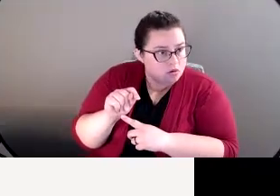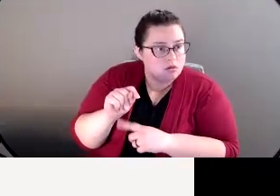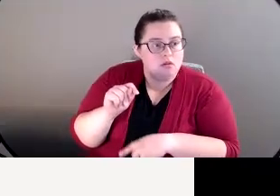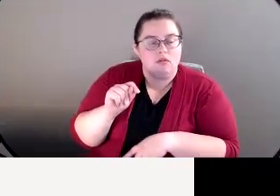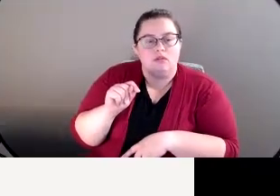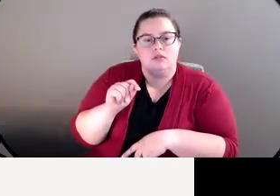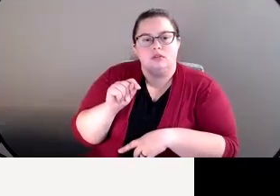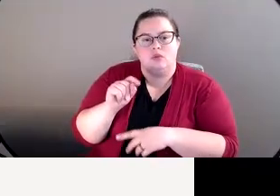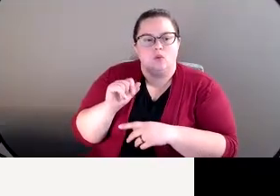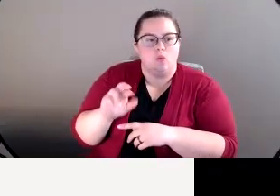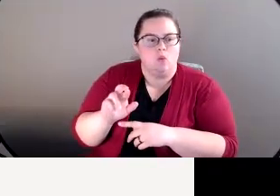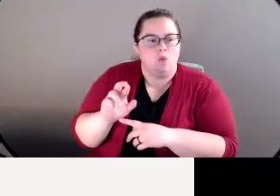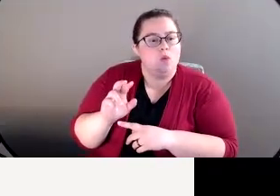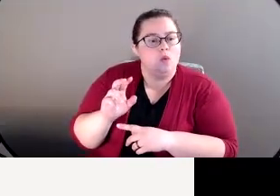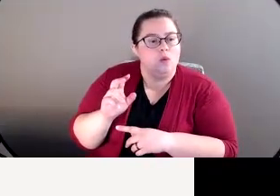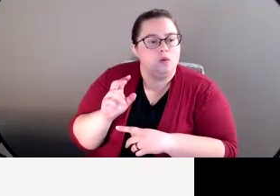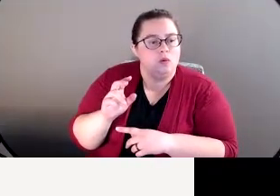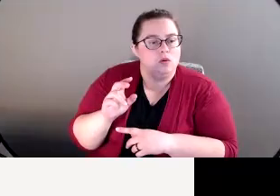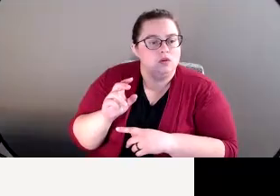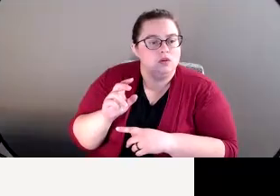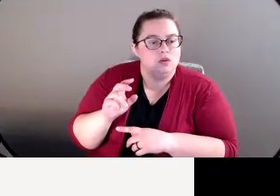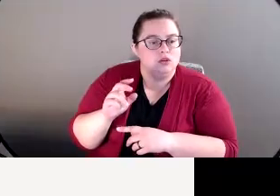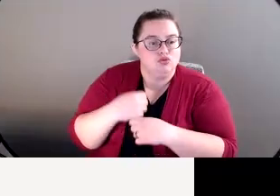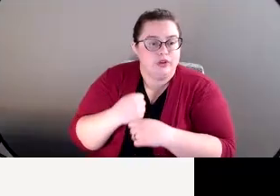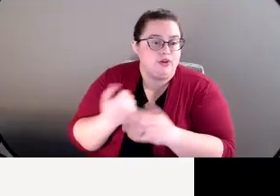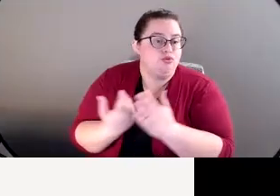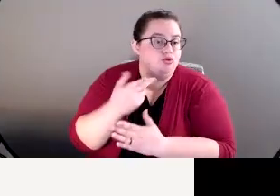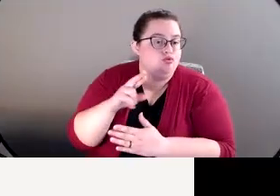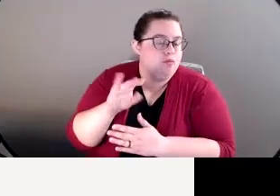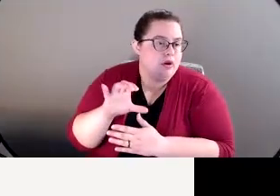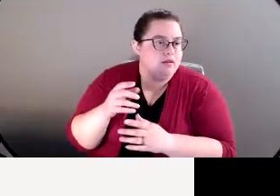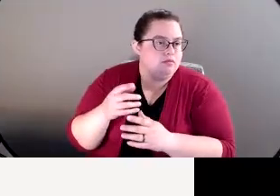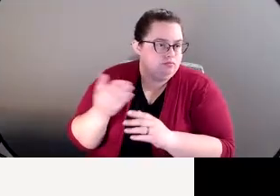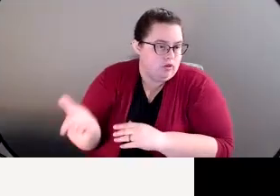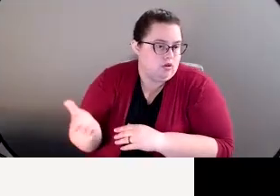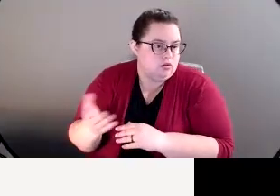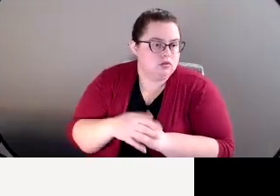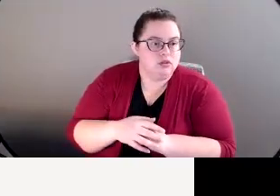But you also can use the different column headings to sort your rubrics.